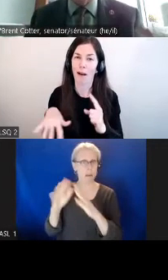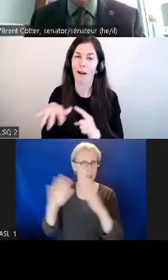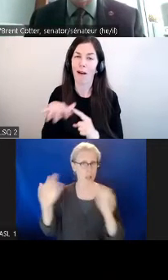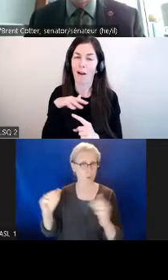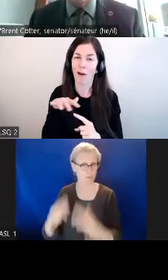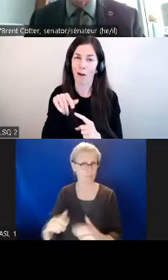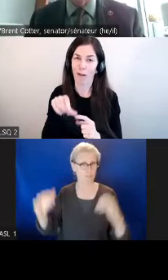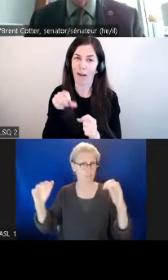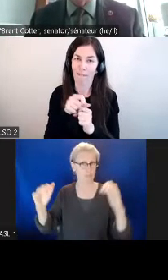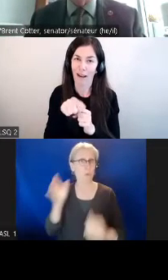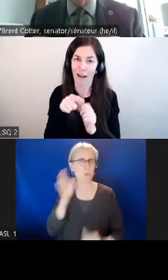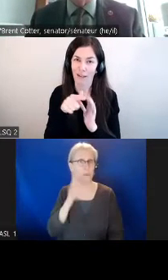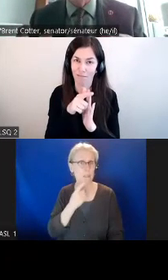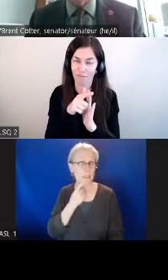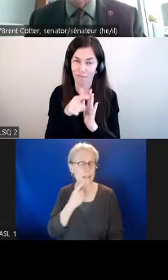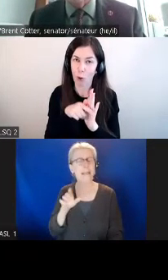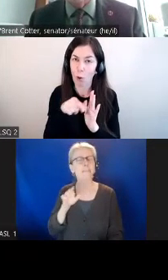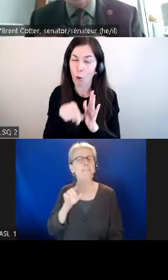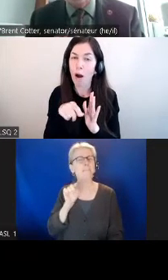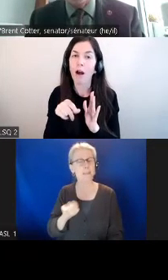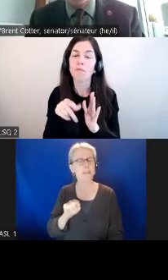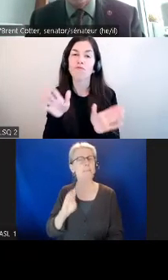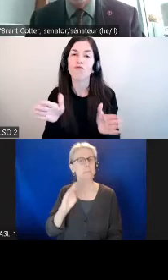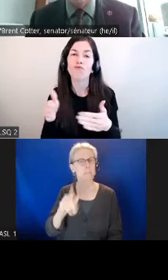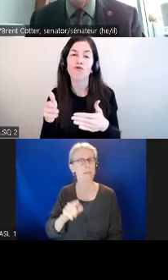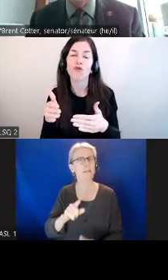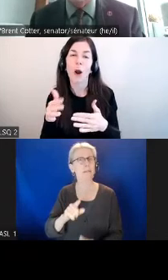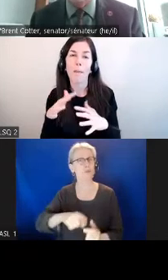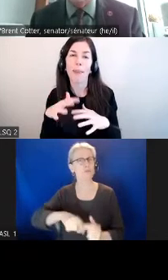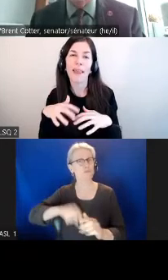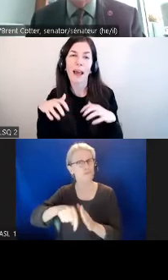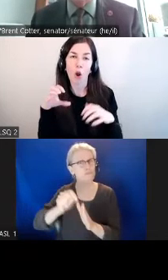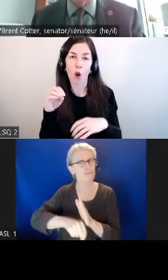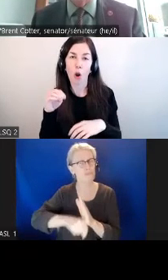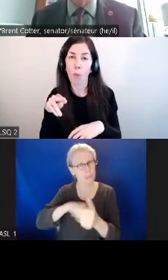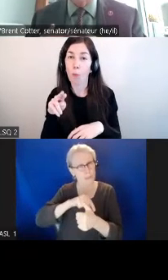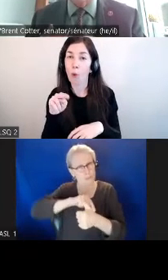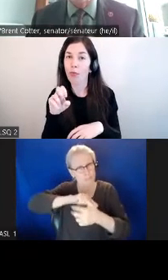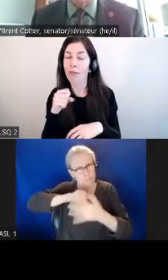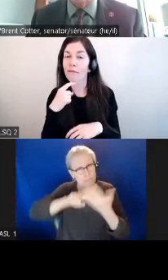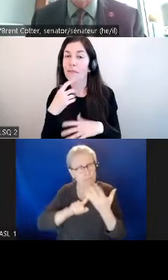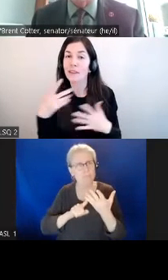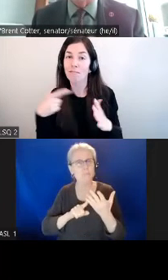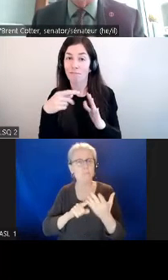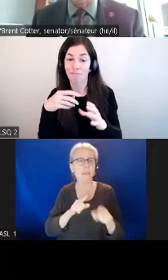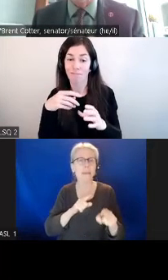IN THIS PROCESS WE WOULD LIKE THIS BILL TO BE EXAMINED IN DETAIL BY ONE OF THE COMMITTEES OF